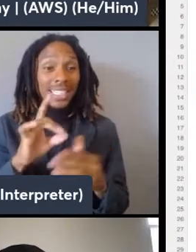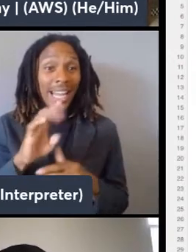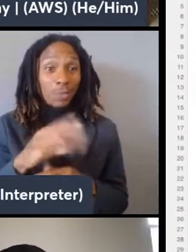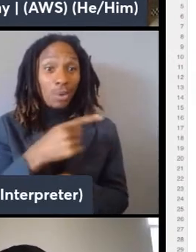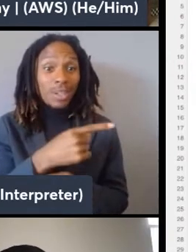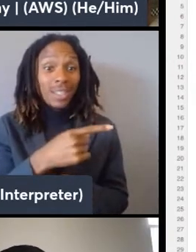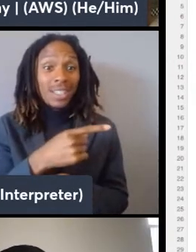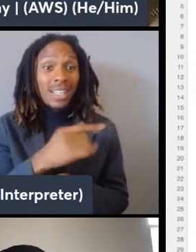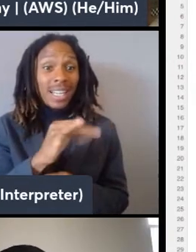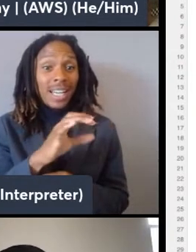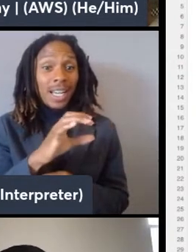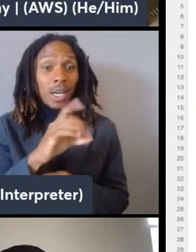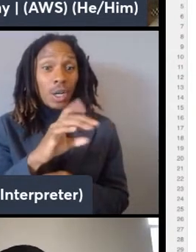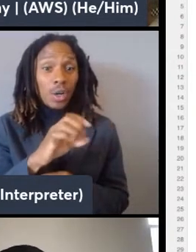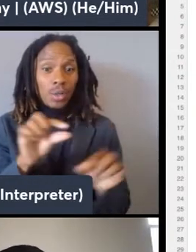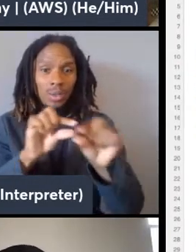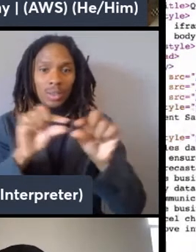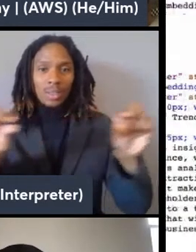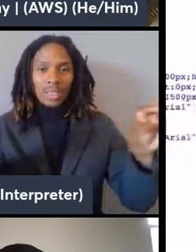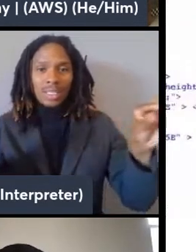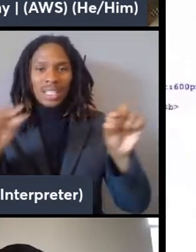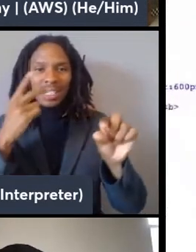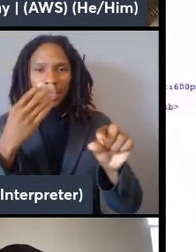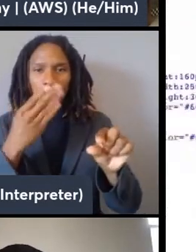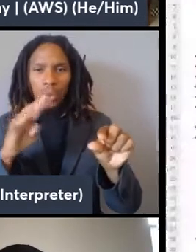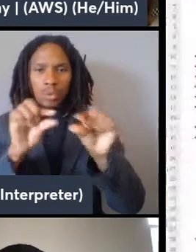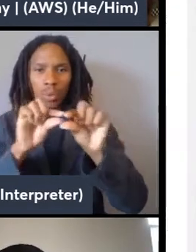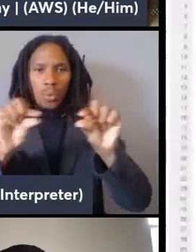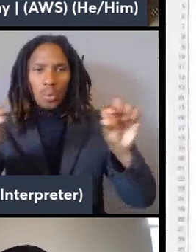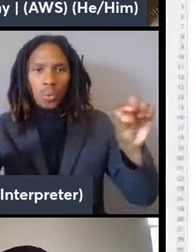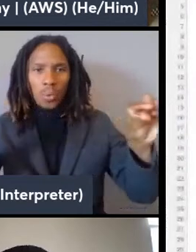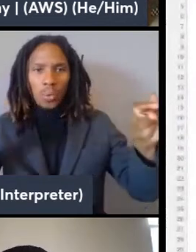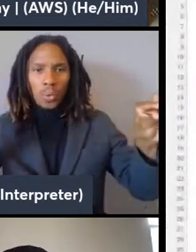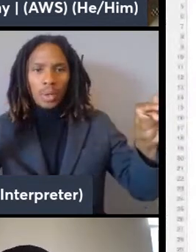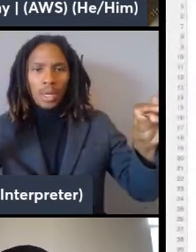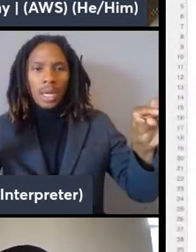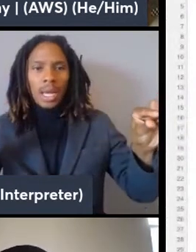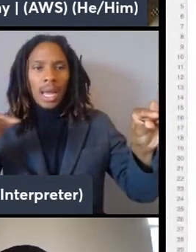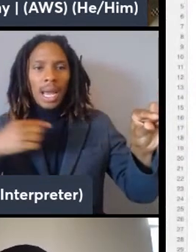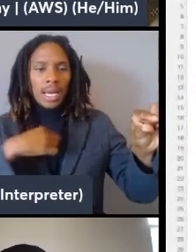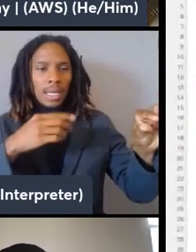That code is this single line. I pasted it in my HTML.